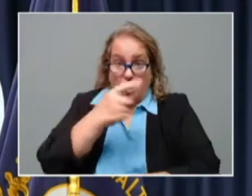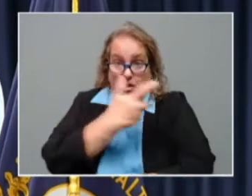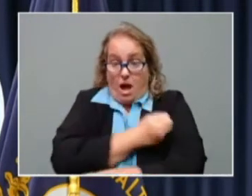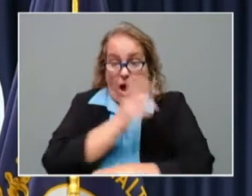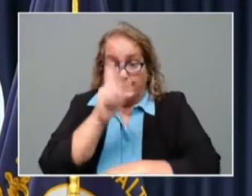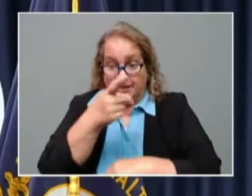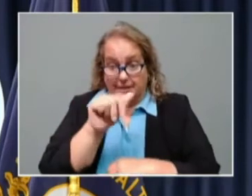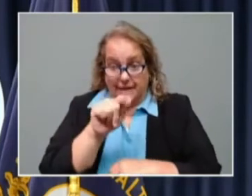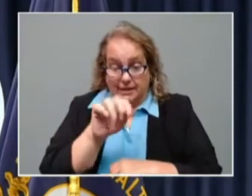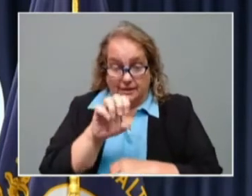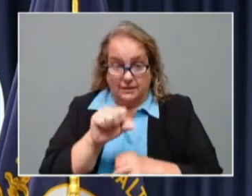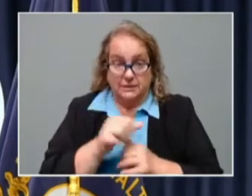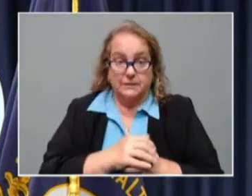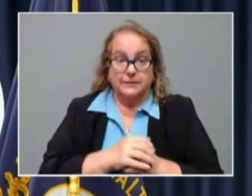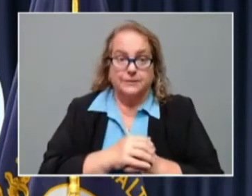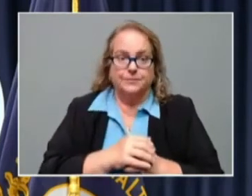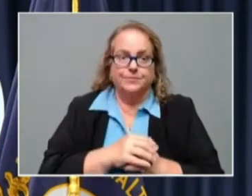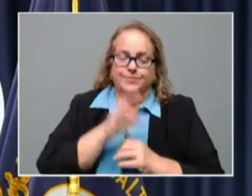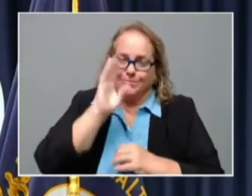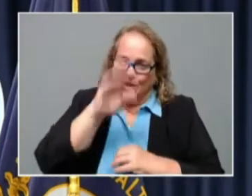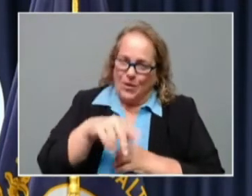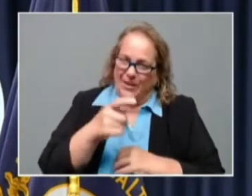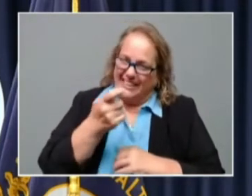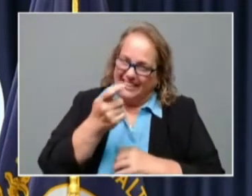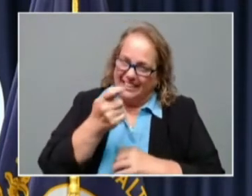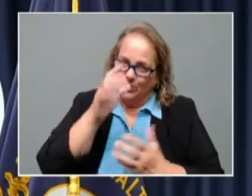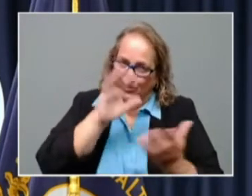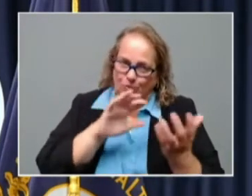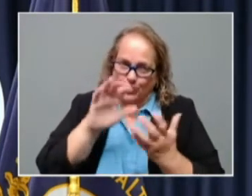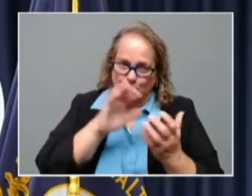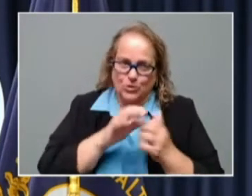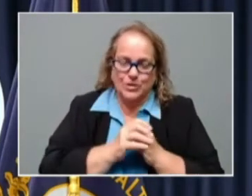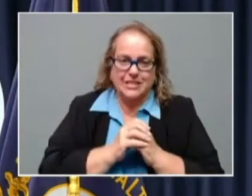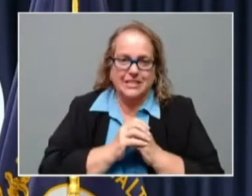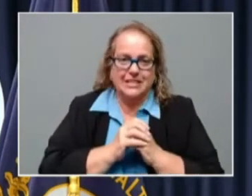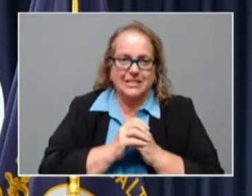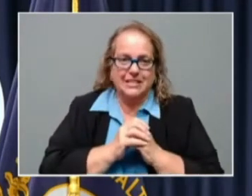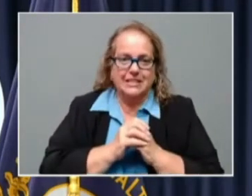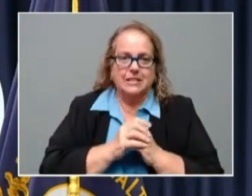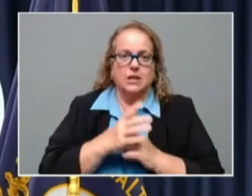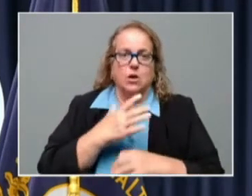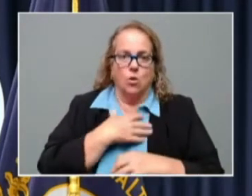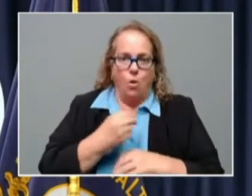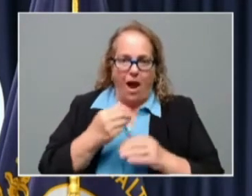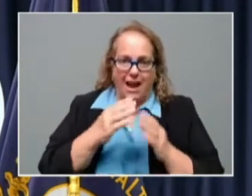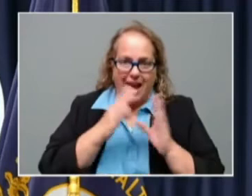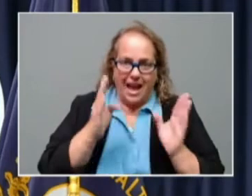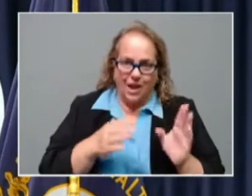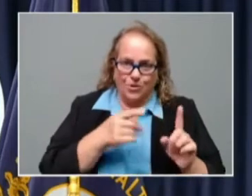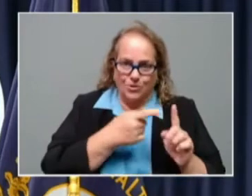Certainly there has been um the White House initiative, there's been the FDA